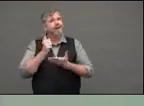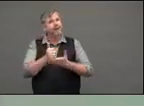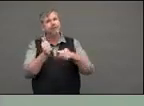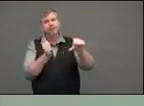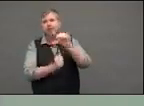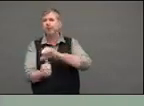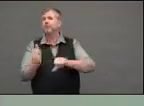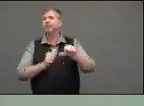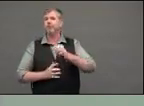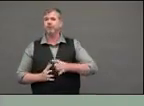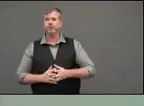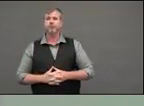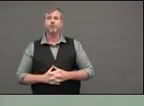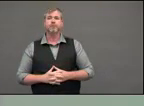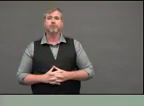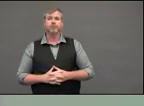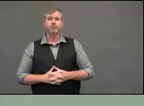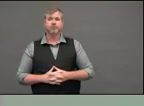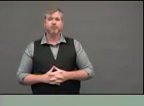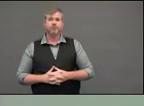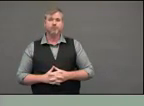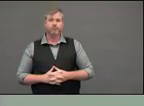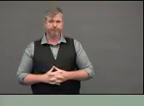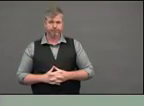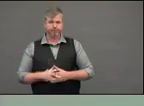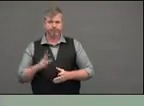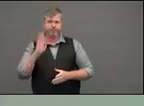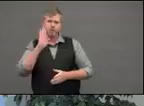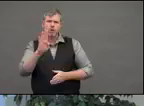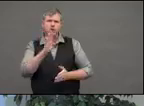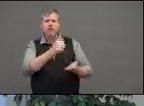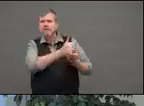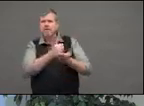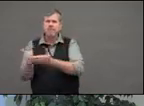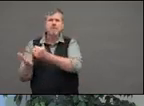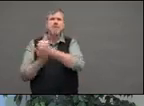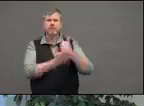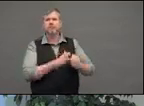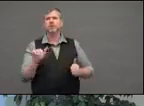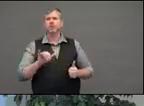lend you a hand or tips as well CV: Yeah um